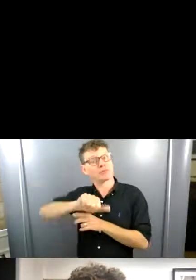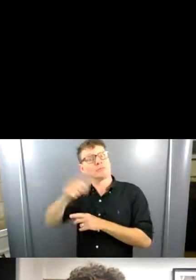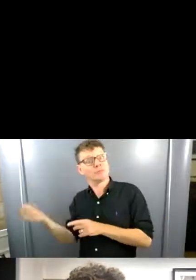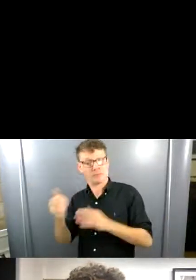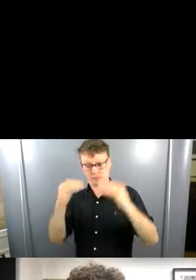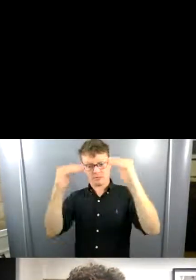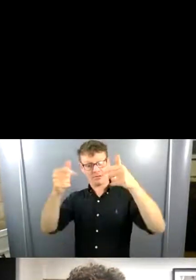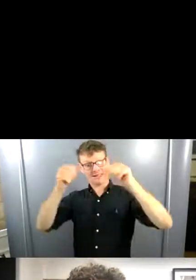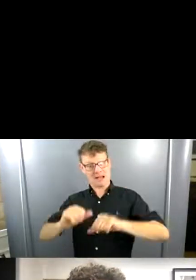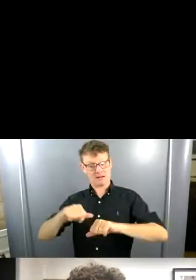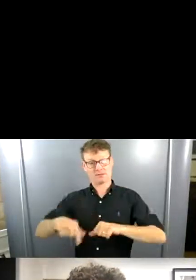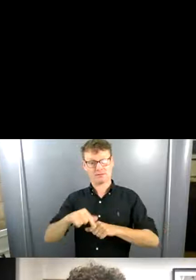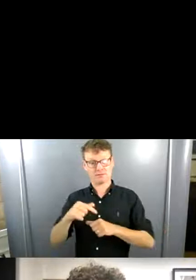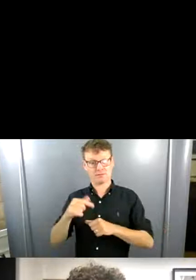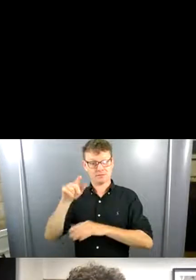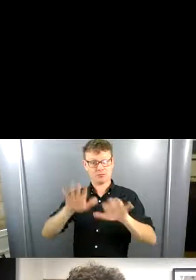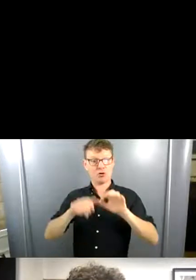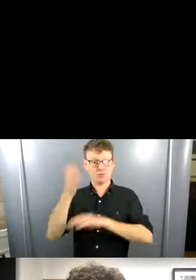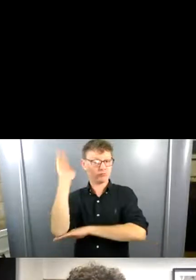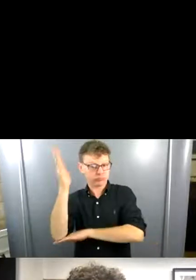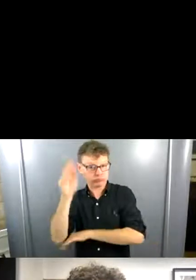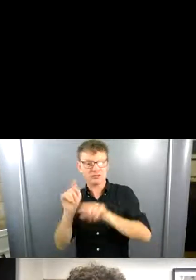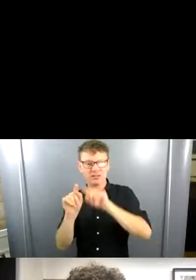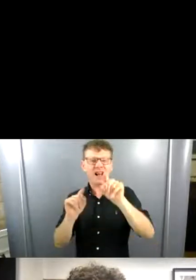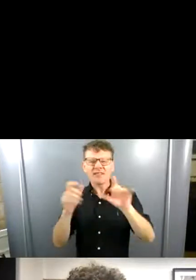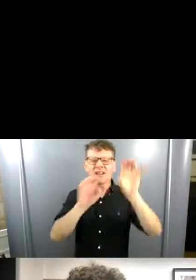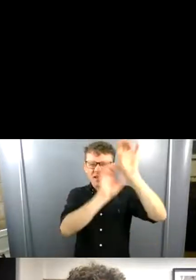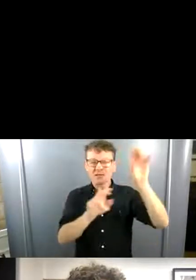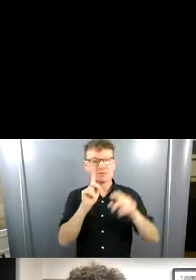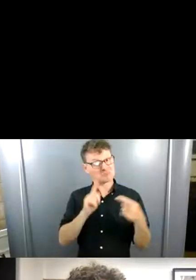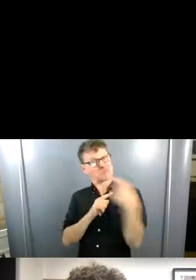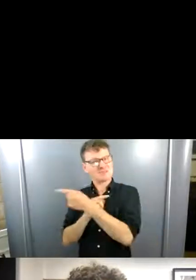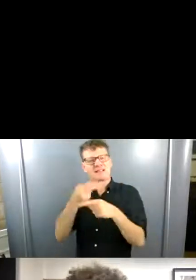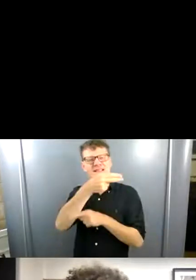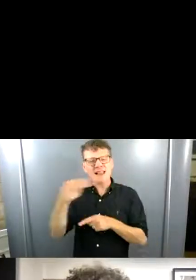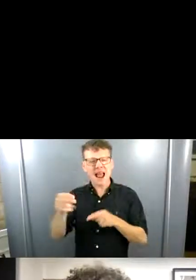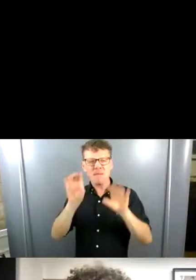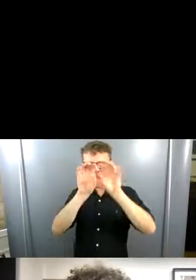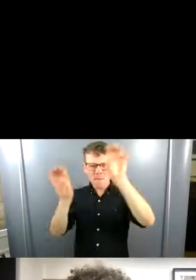and Oenpelli and Minjilang other indigenous communities and Darwin the regional capital which